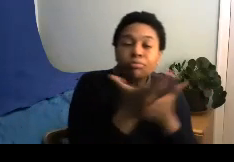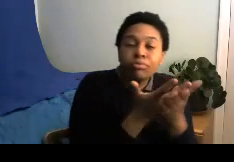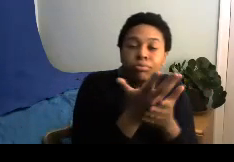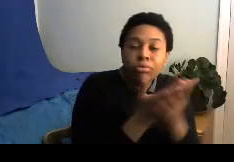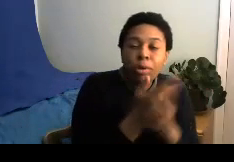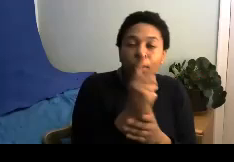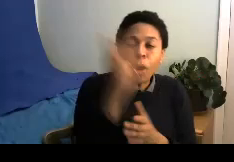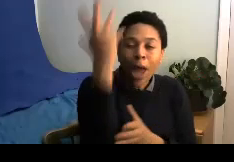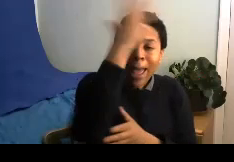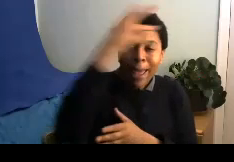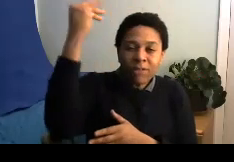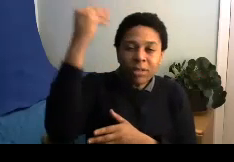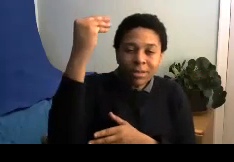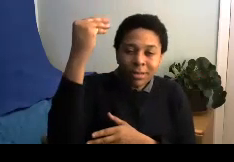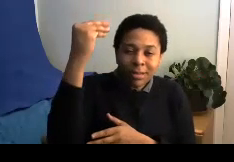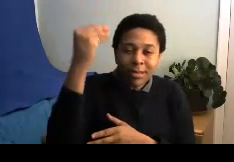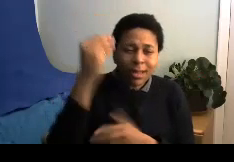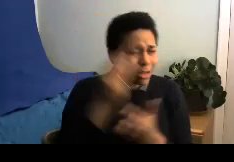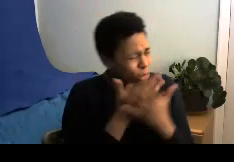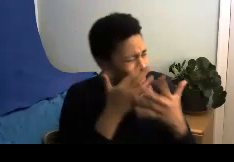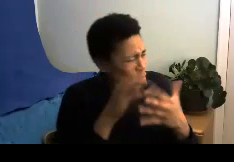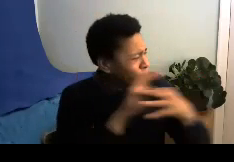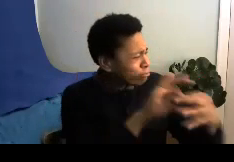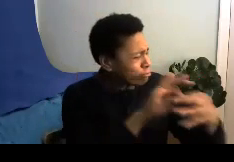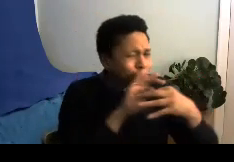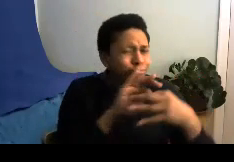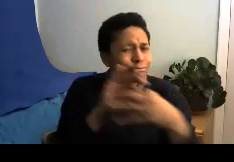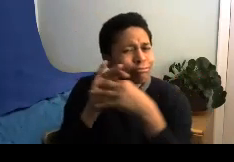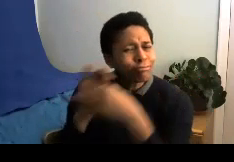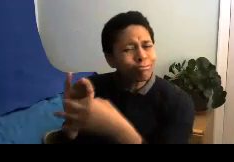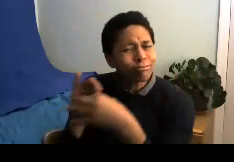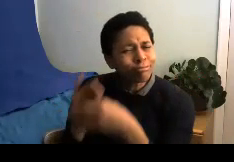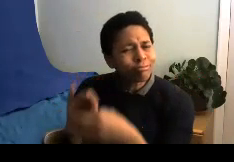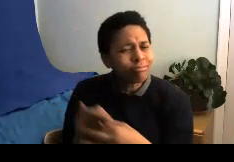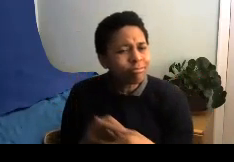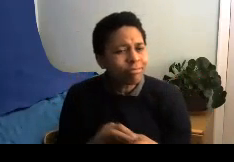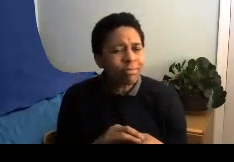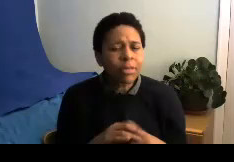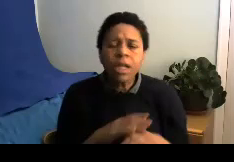in common than, you know, it's not just, it's not about, you